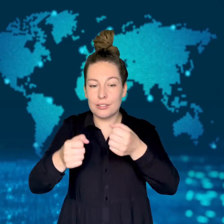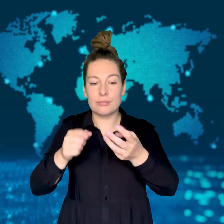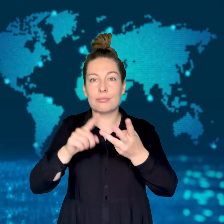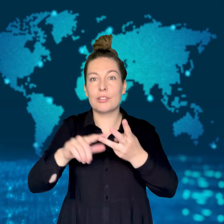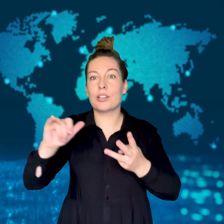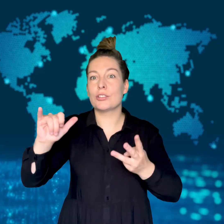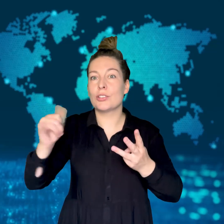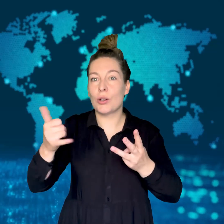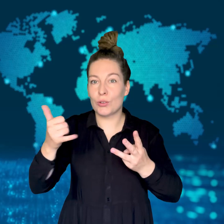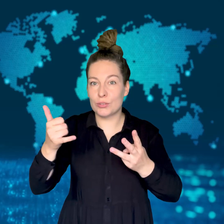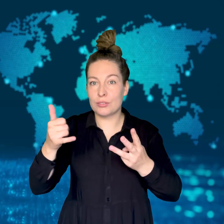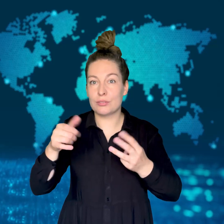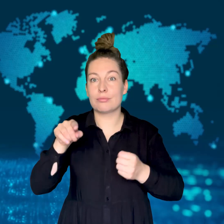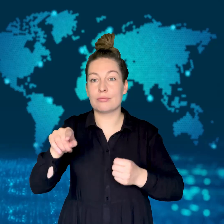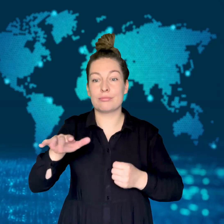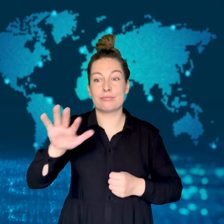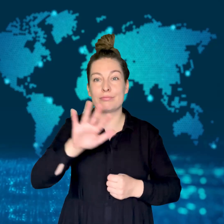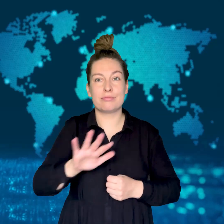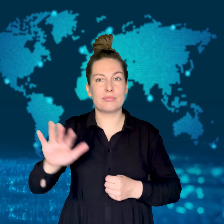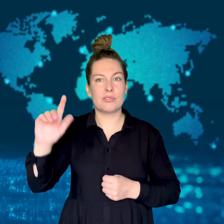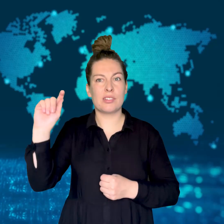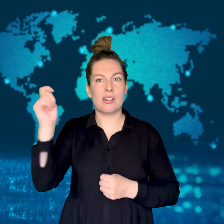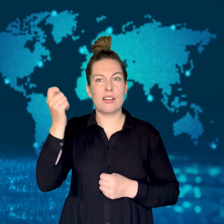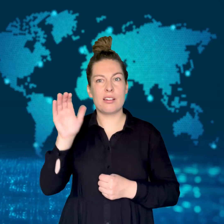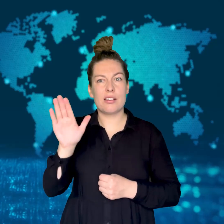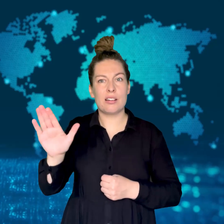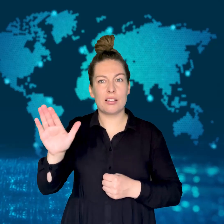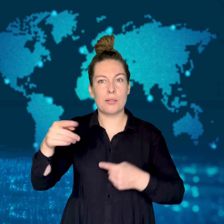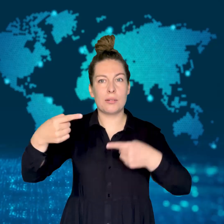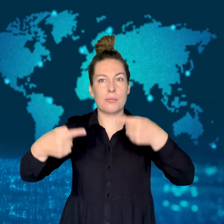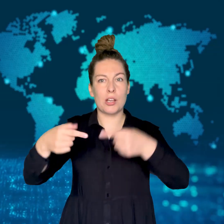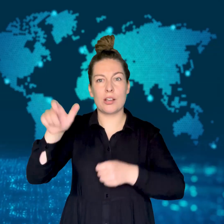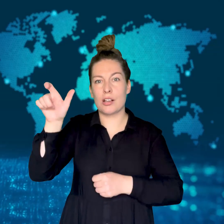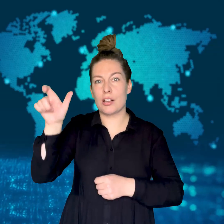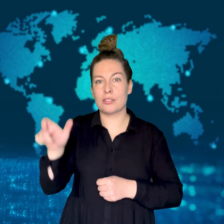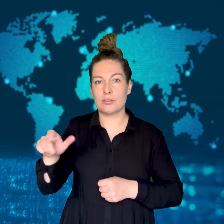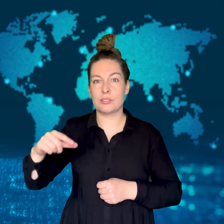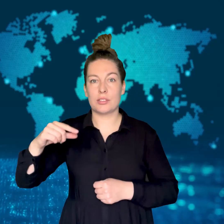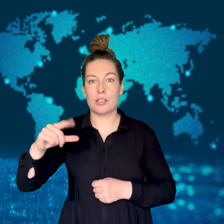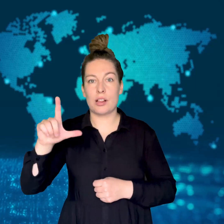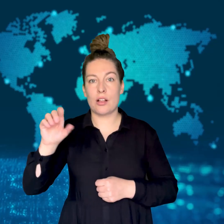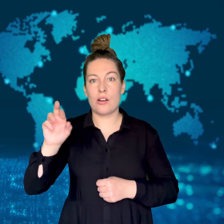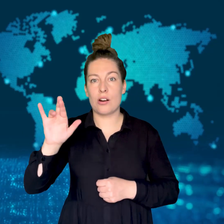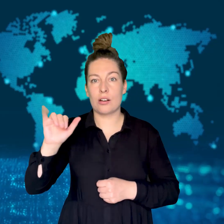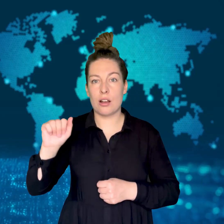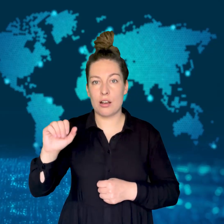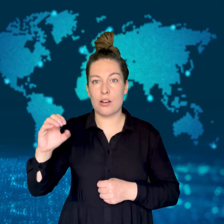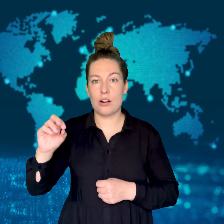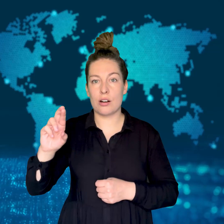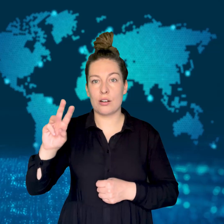A Kenyan Senator, Gloria Orwoba, shared on social media that